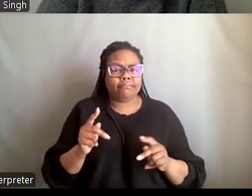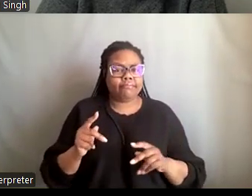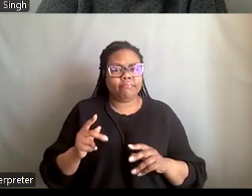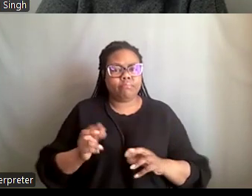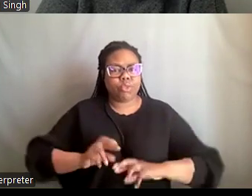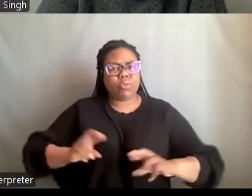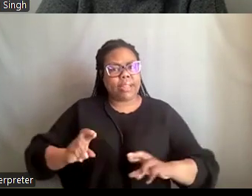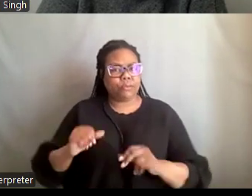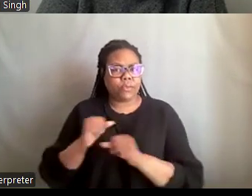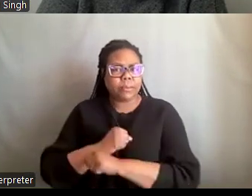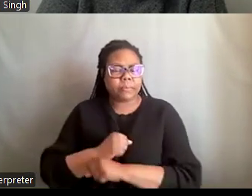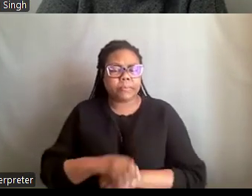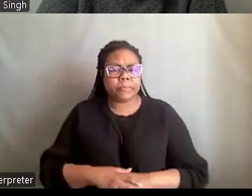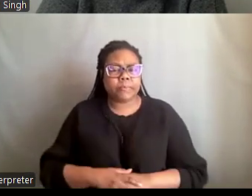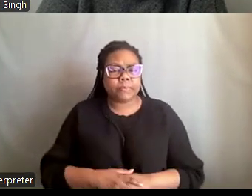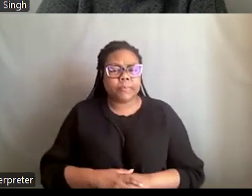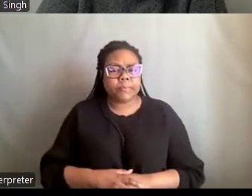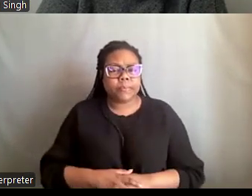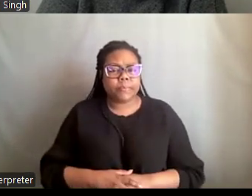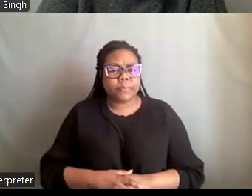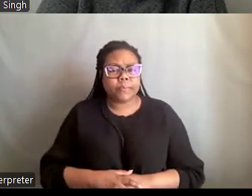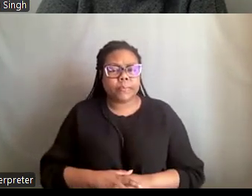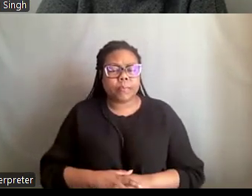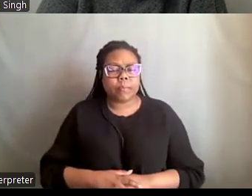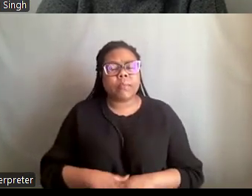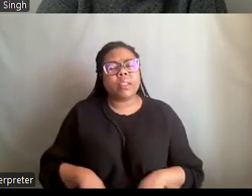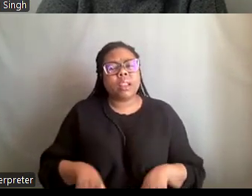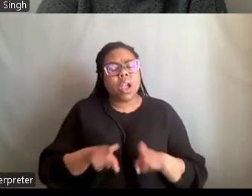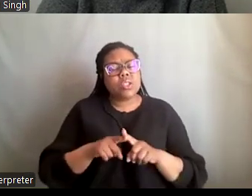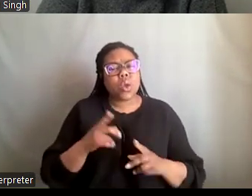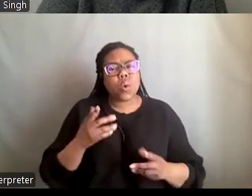So this kind of situation can lead people to thinking, maybe